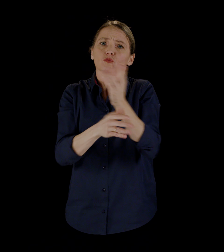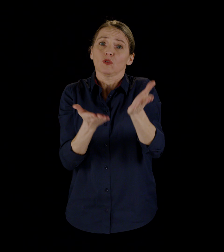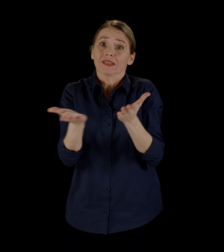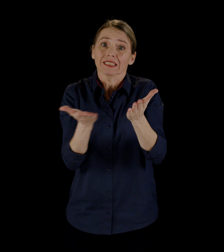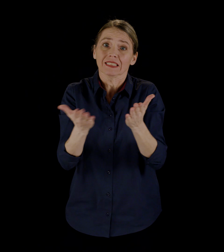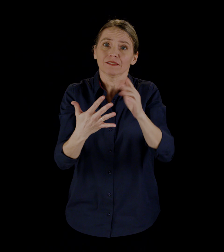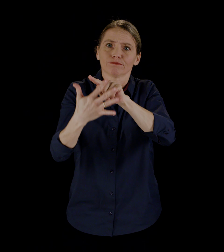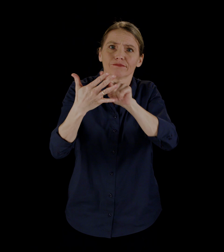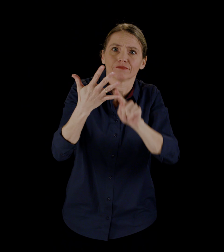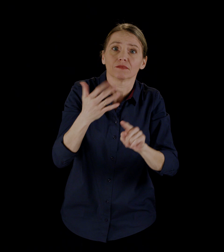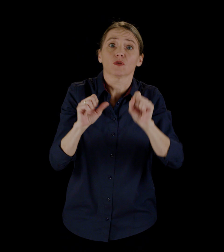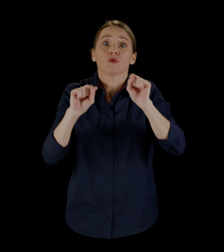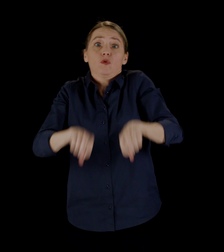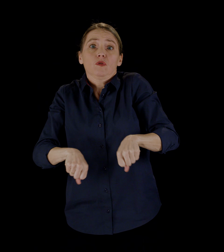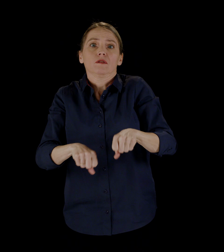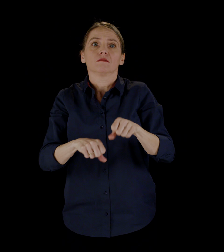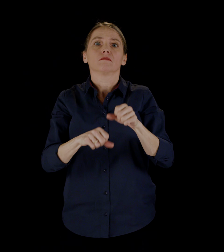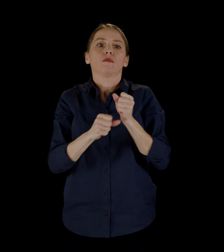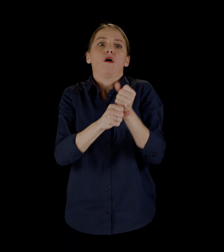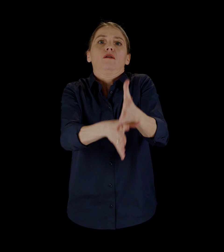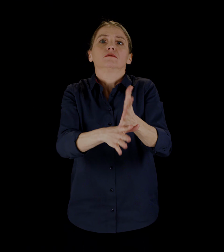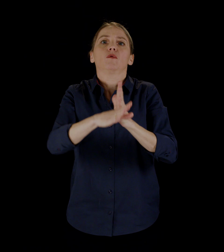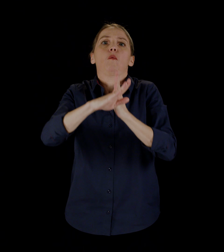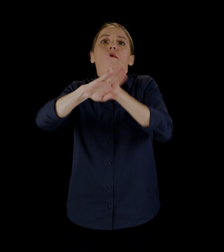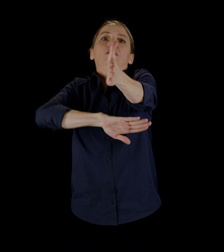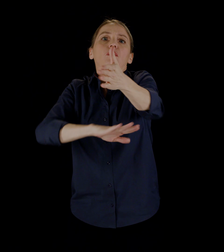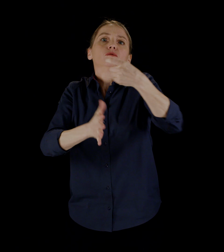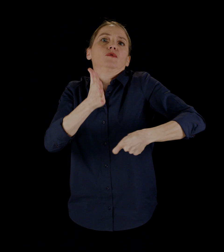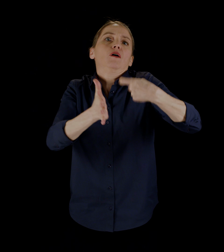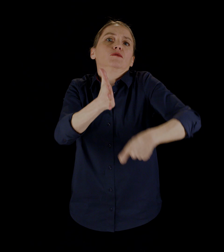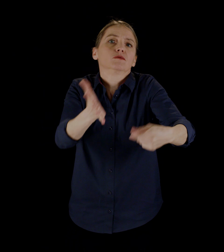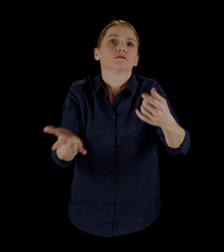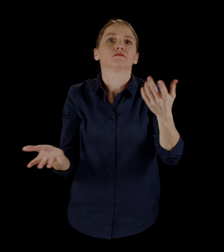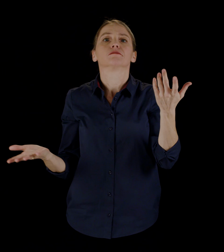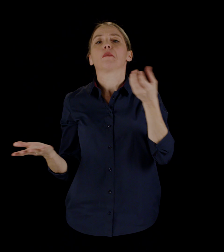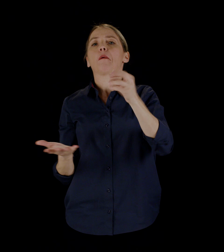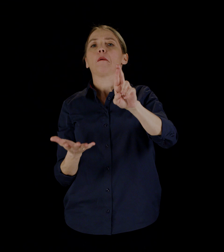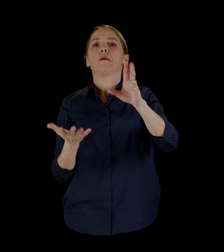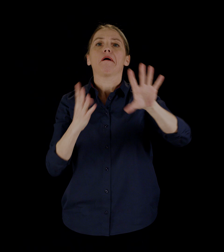during a commitment period without the informed and express consent of the customer.